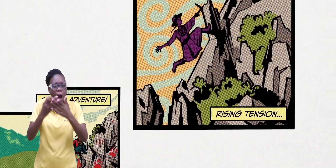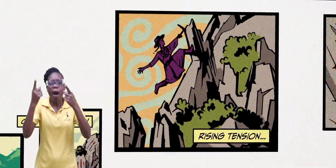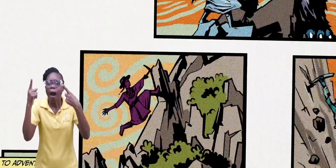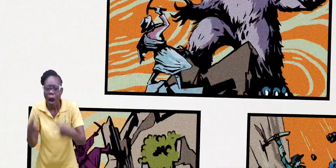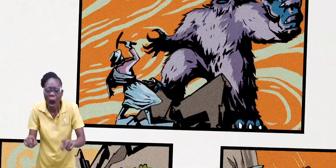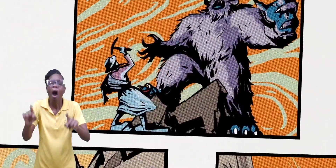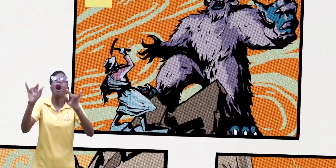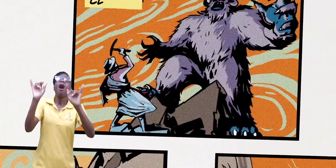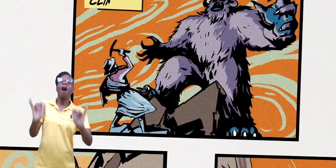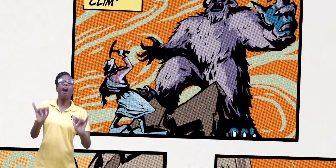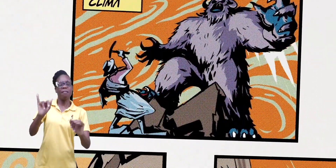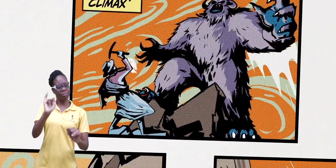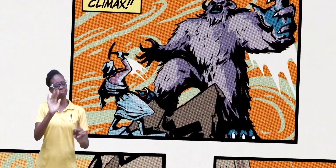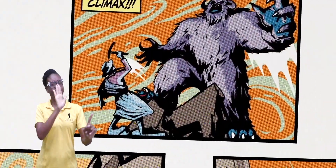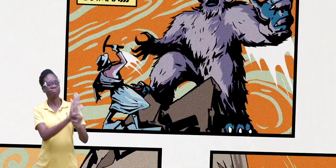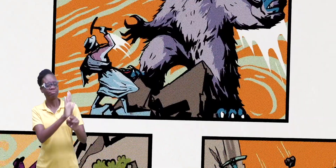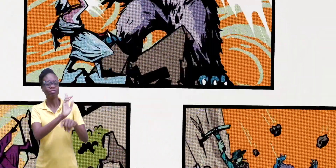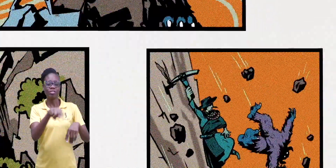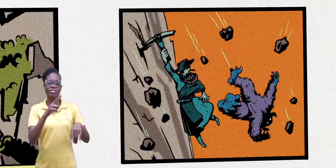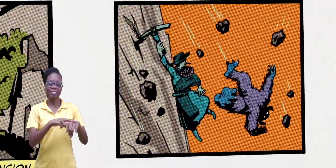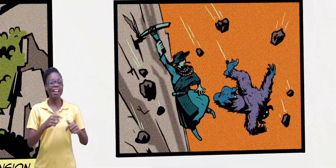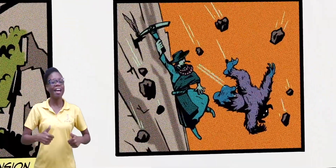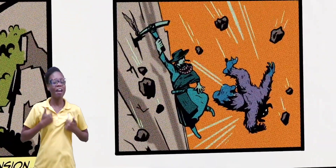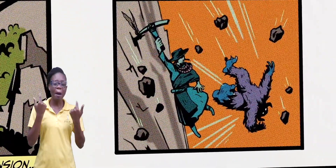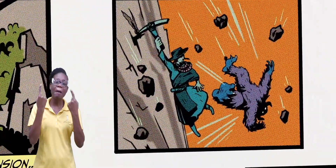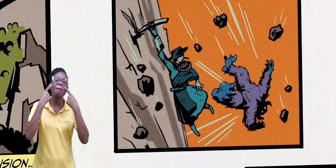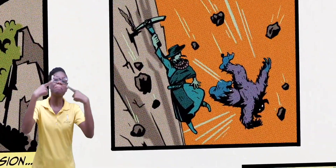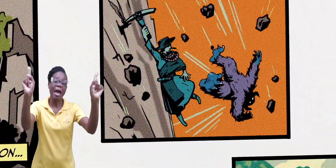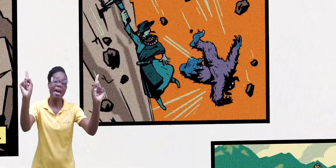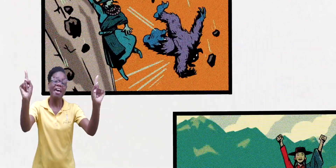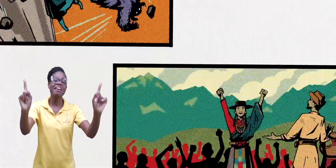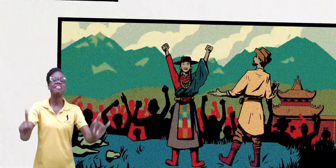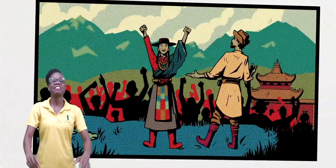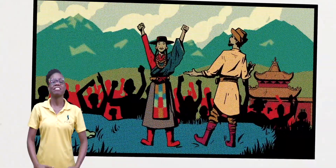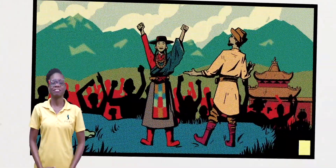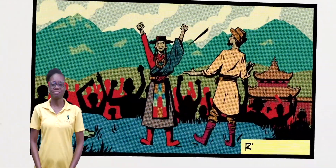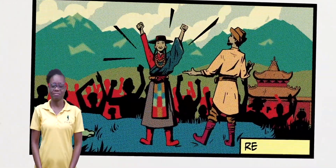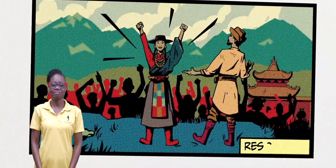ultimate conflict, which is then resolved. And the character finds herself changed, living in a new normal.